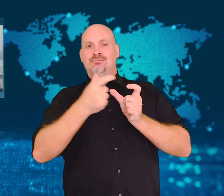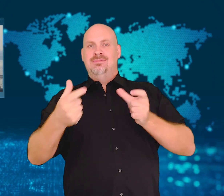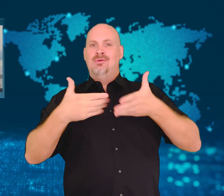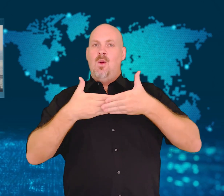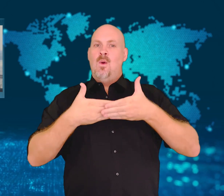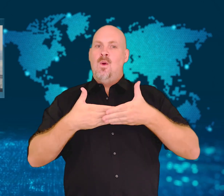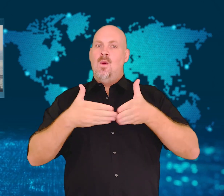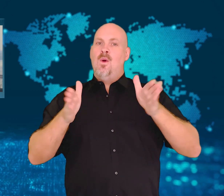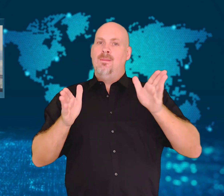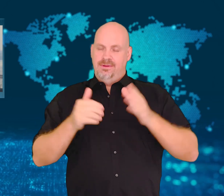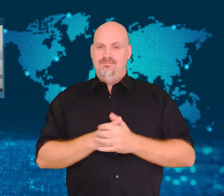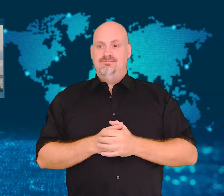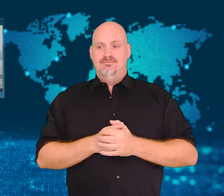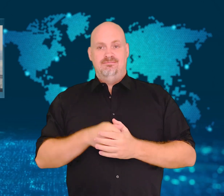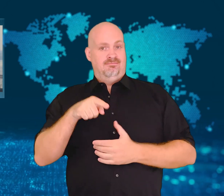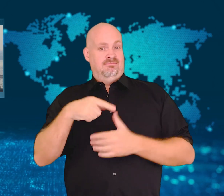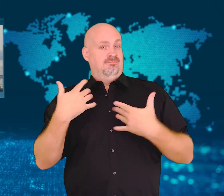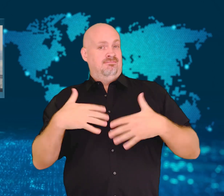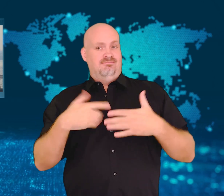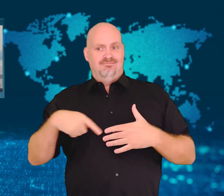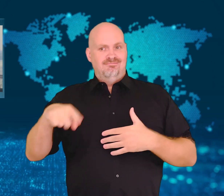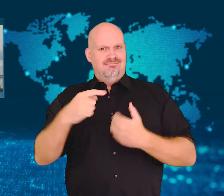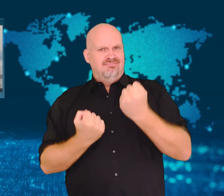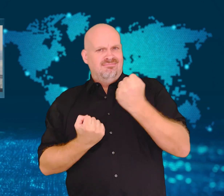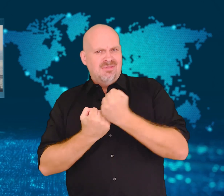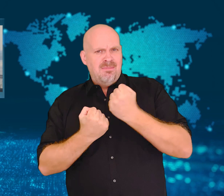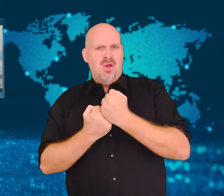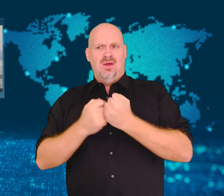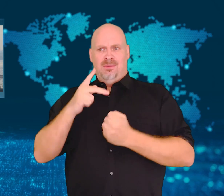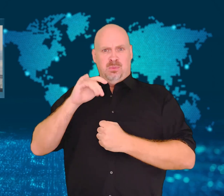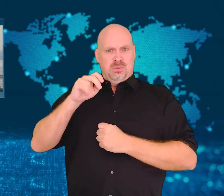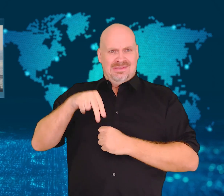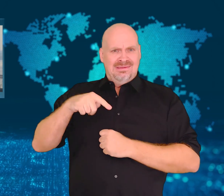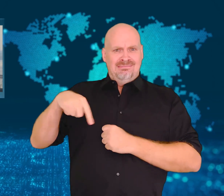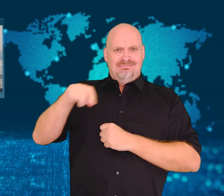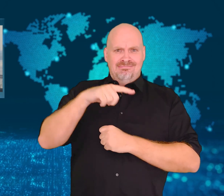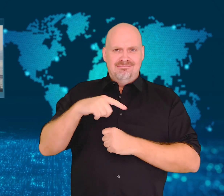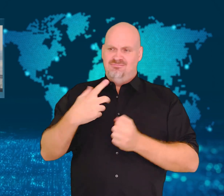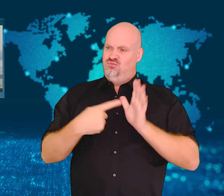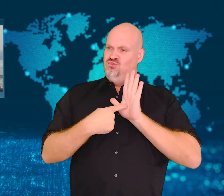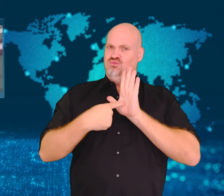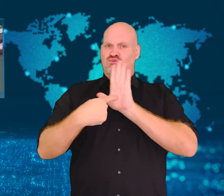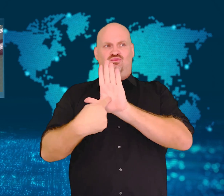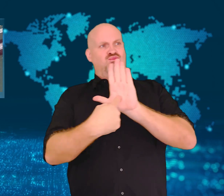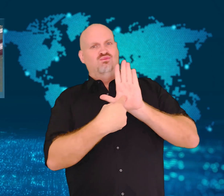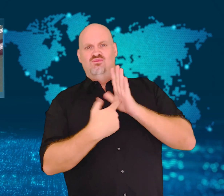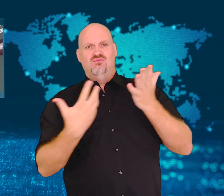In 2018, Russian President Putin opened the bridge to Crimea.